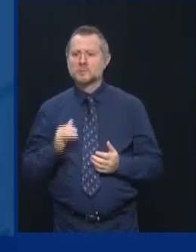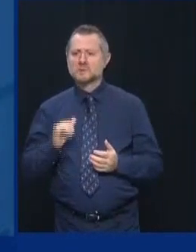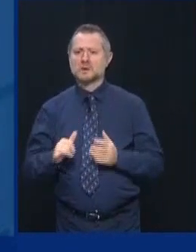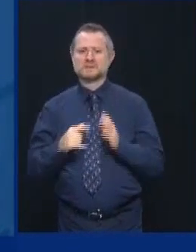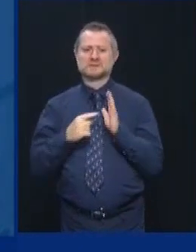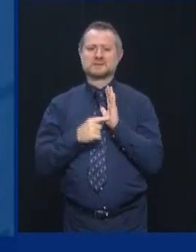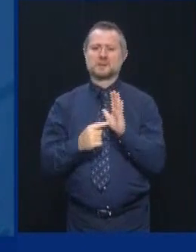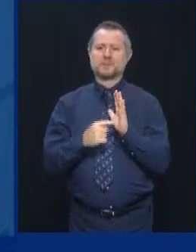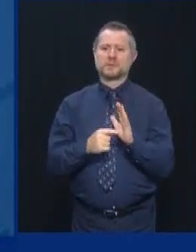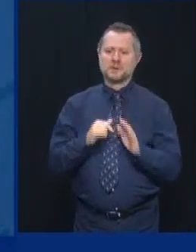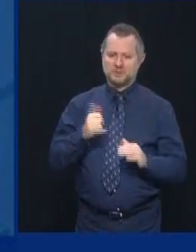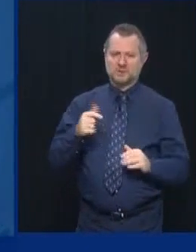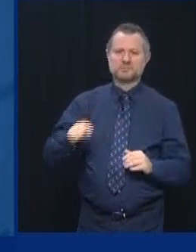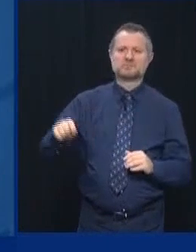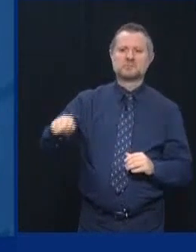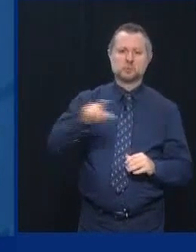THESE ARE PICTURES FROM THE PAST COUPLE OF WEEKS.